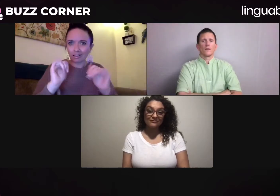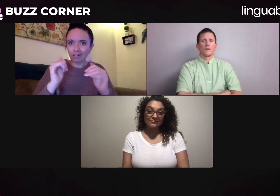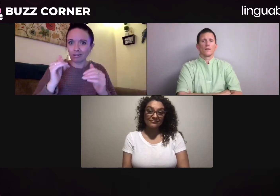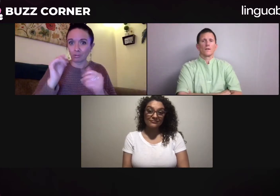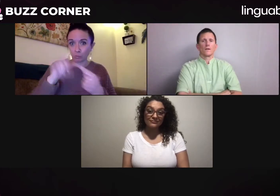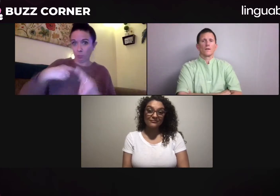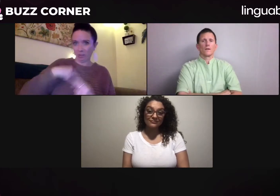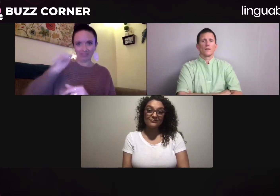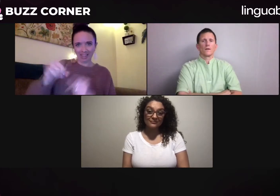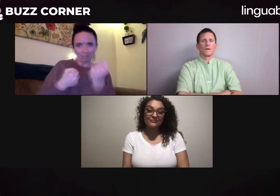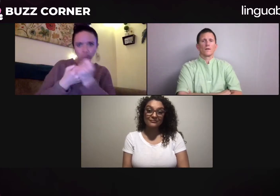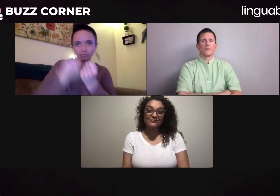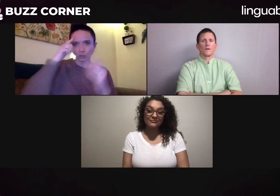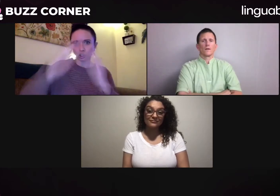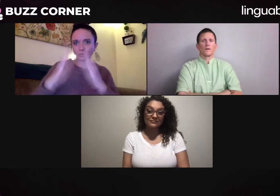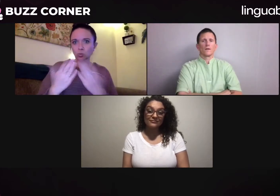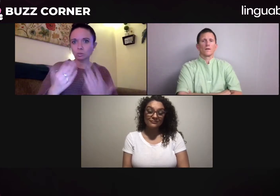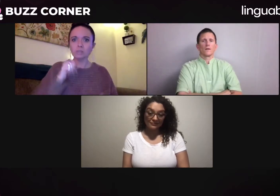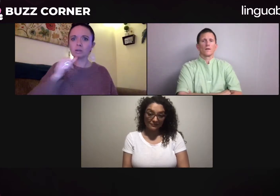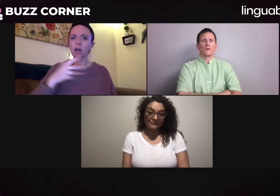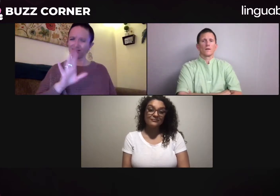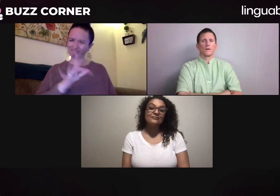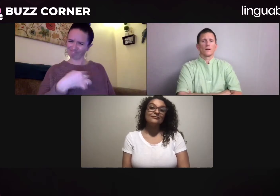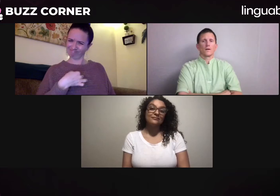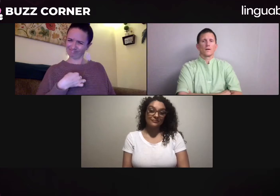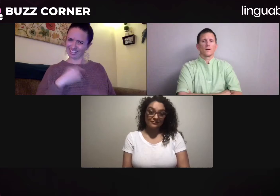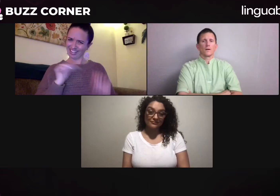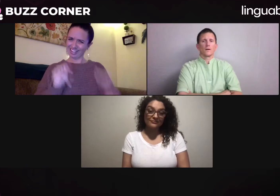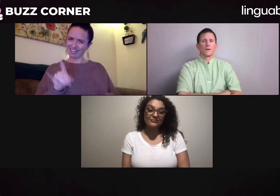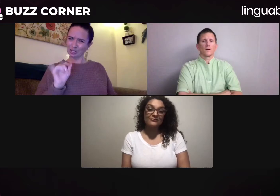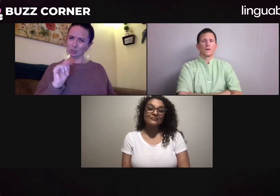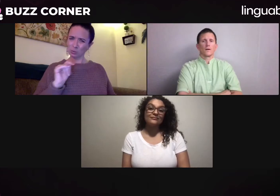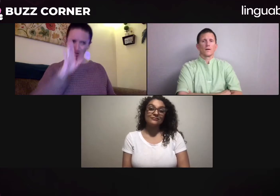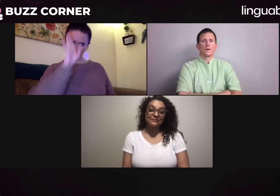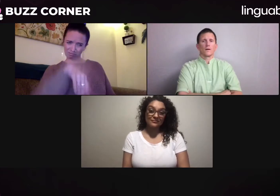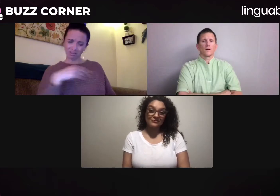that is supportive and encouraging of them to grow in their in their field and to serve the community better